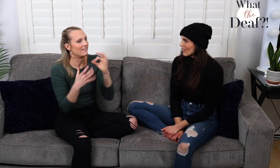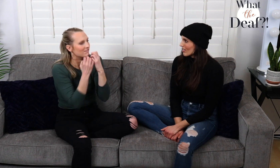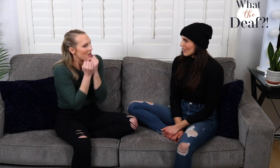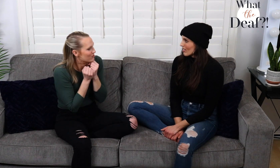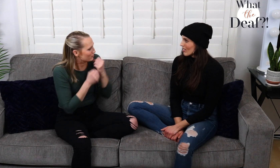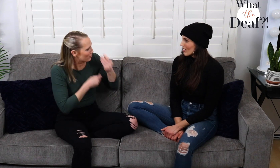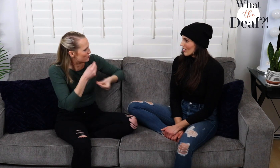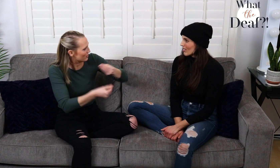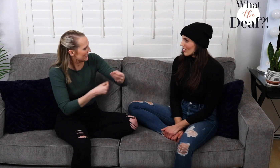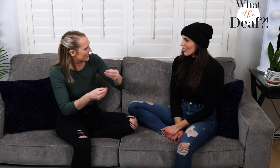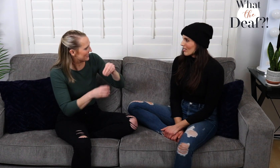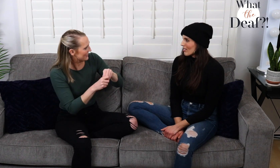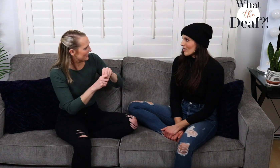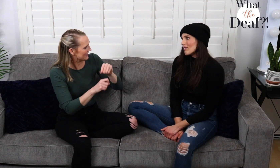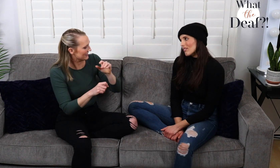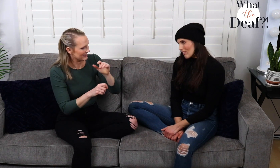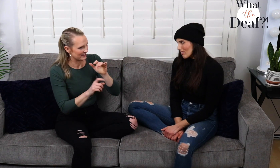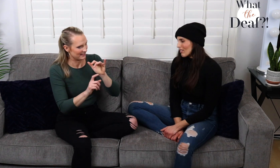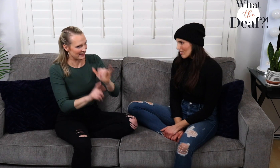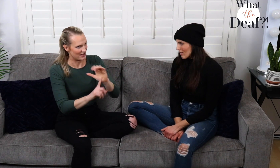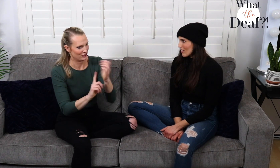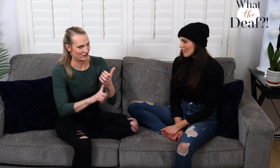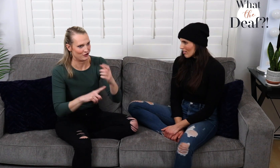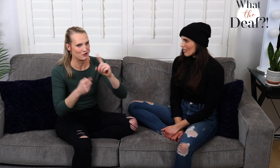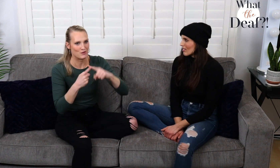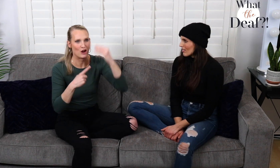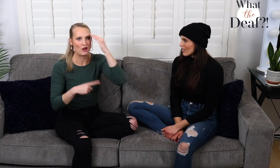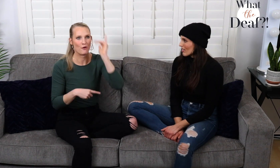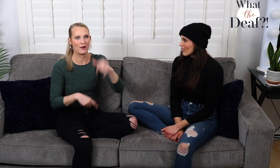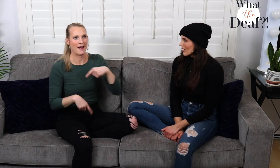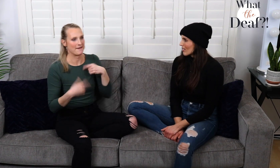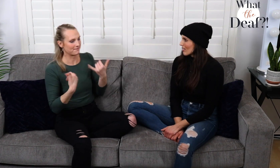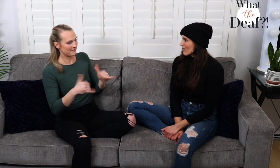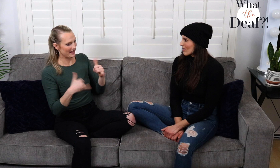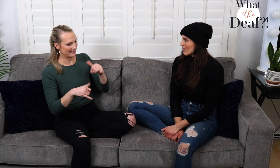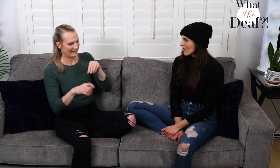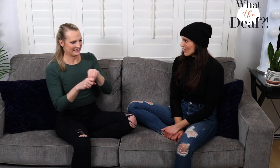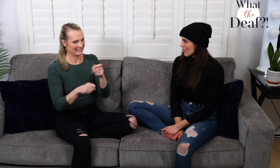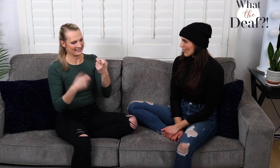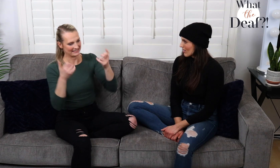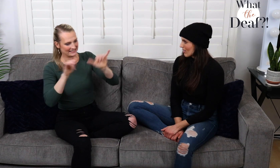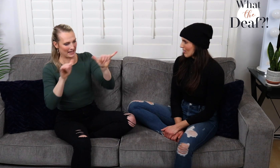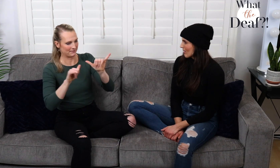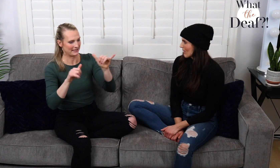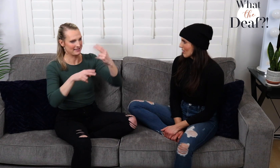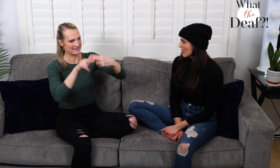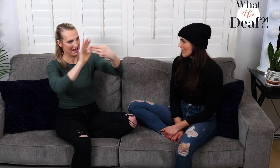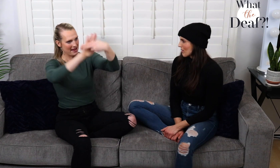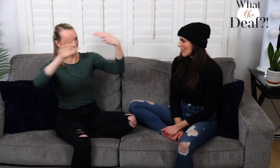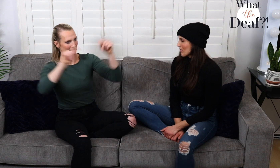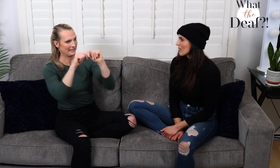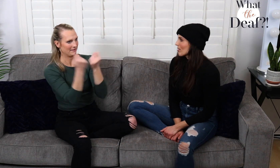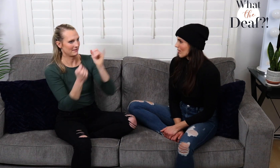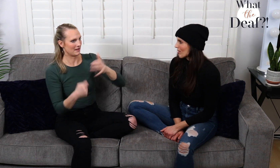a lot of value in Tradition and the culture knowing that I'm playing in the same team that my dad